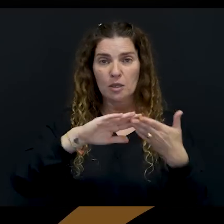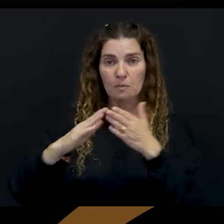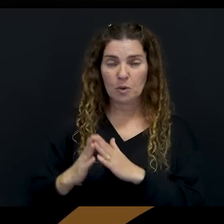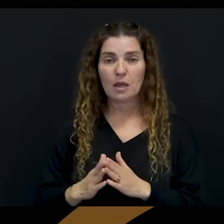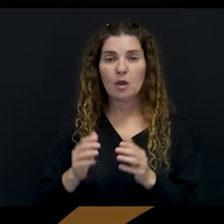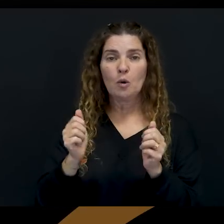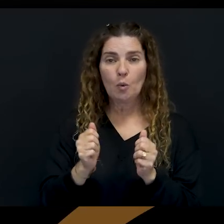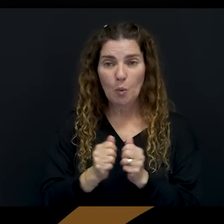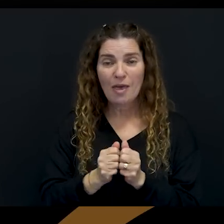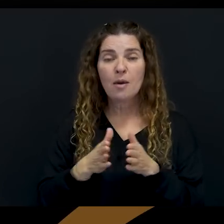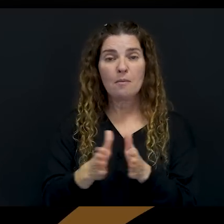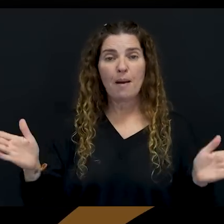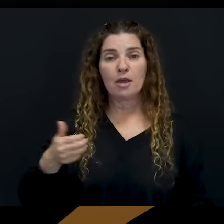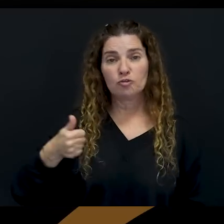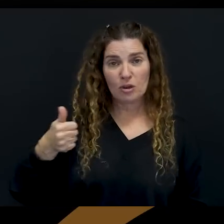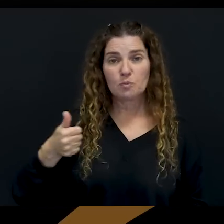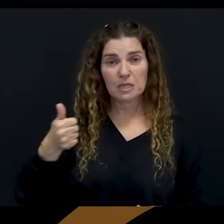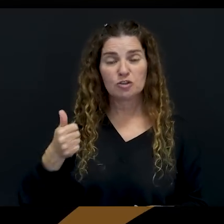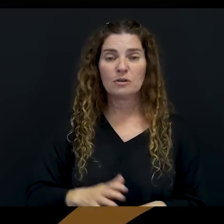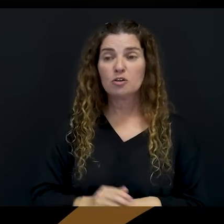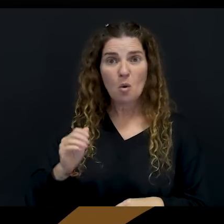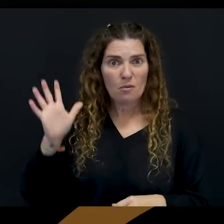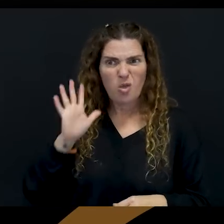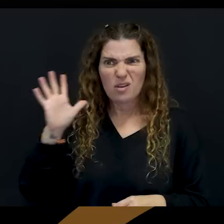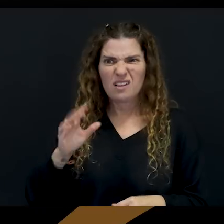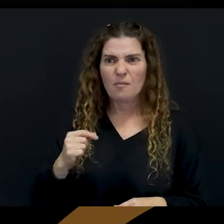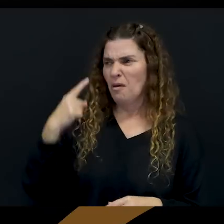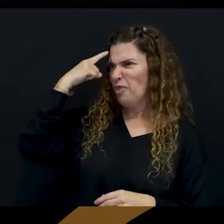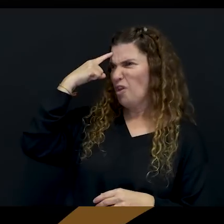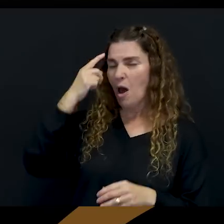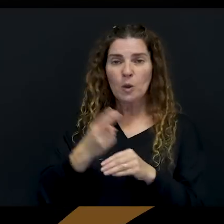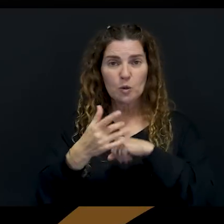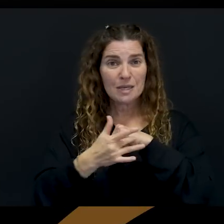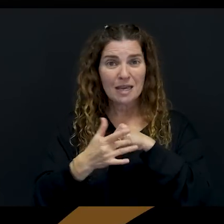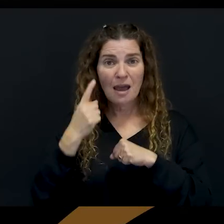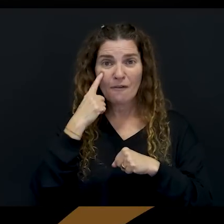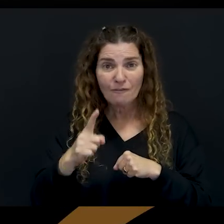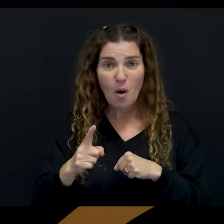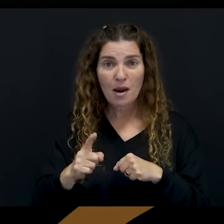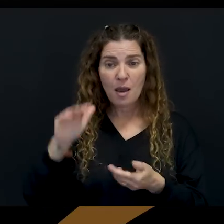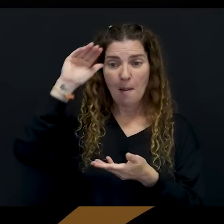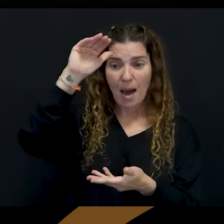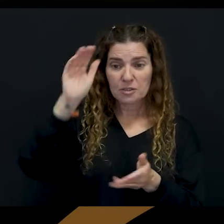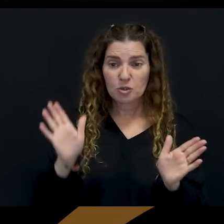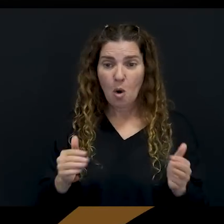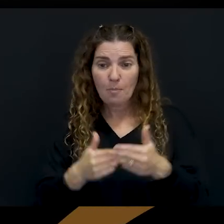Originally, they never thought about using their technology on packaging. But when one of my colleagues learned about this technology, she asked,